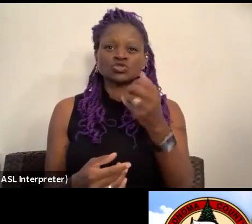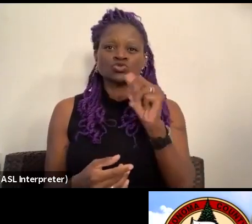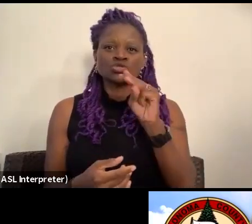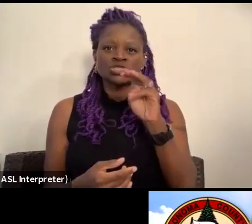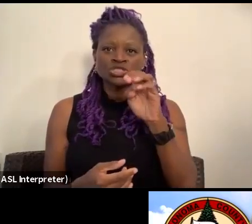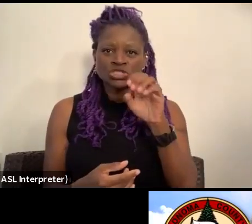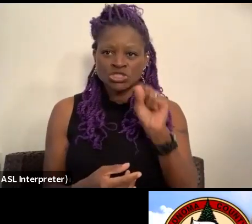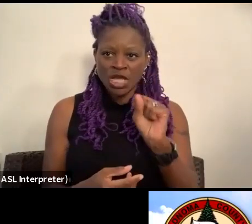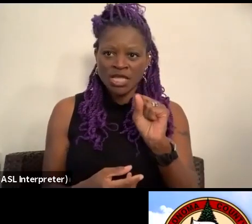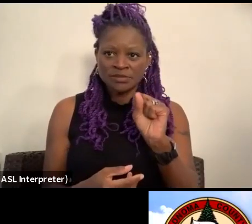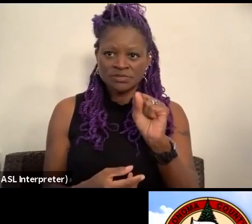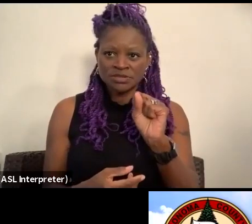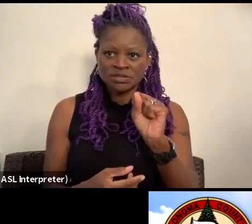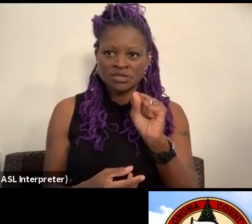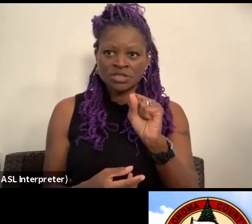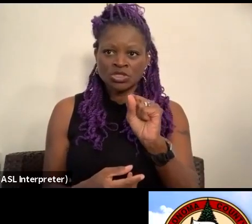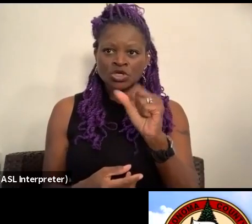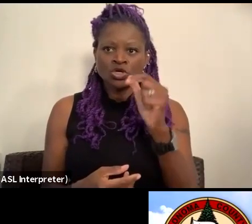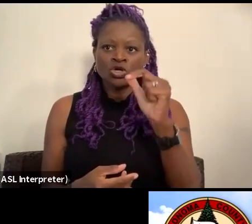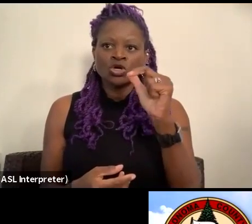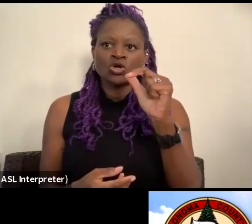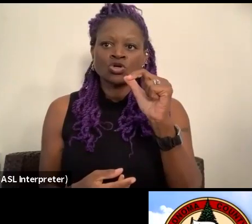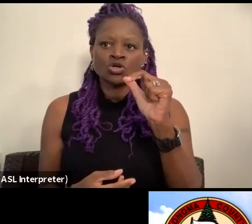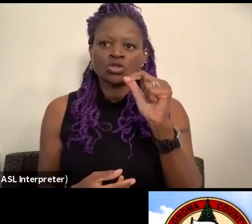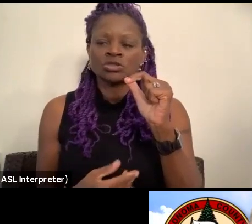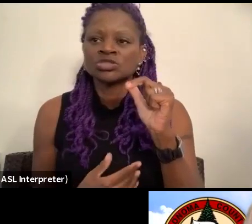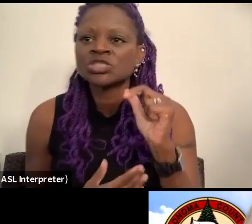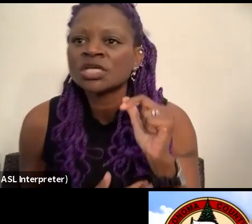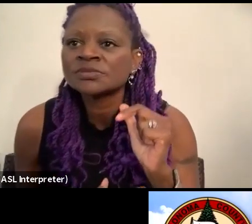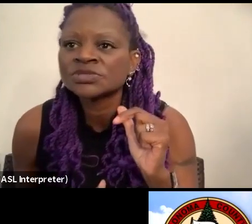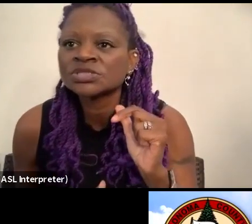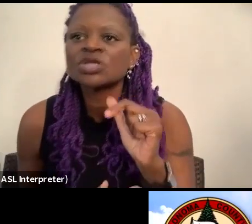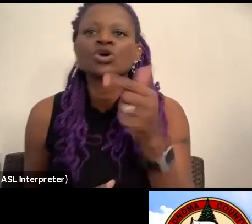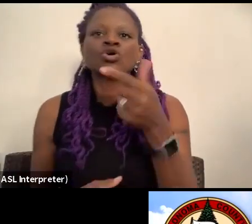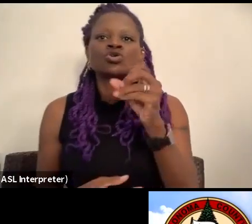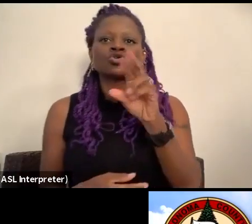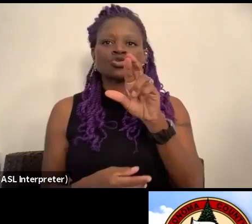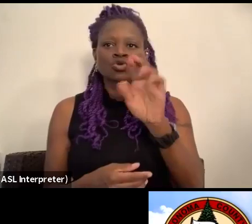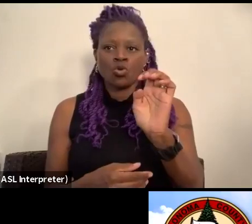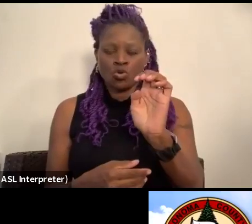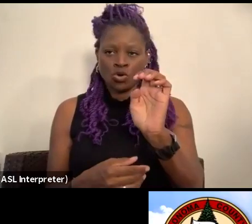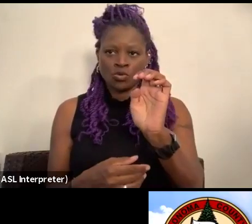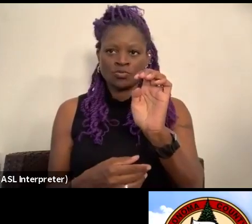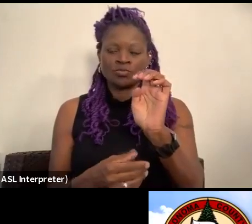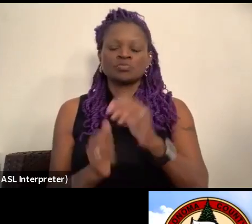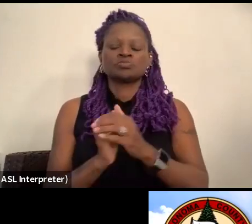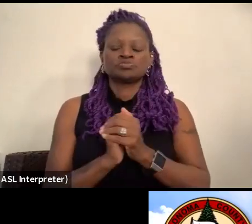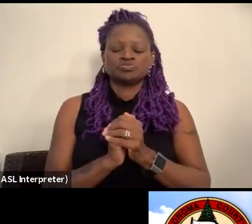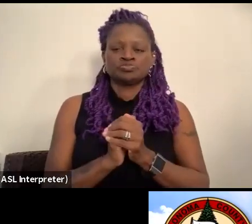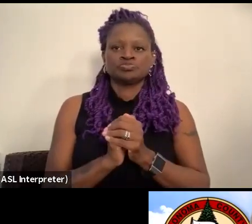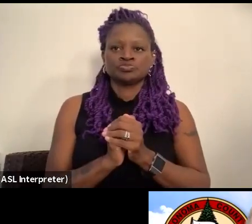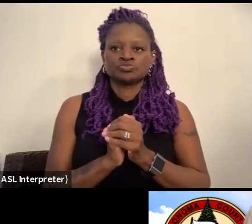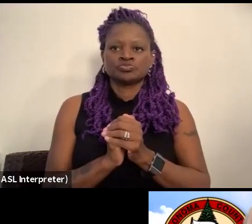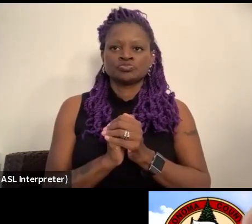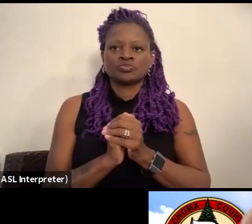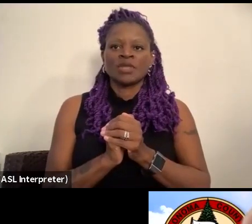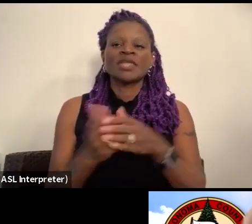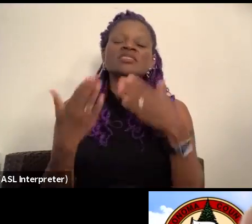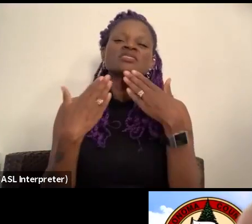about what he is hearing at the state level in his role as chair of the California State Association of Counties and also want to thank him for his work